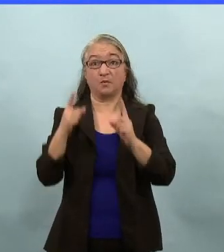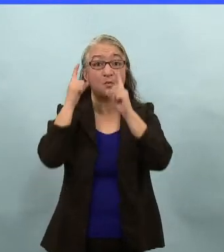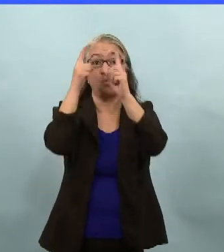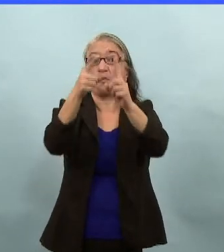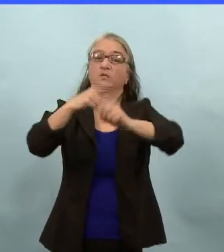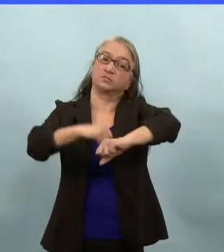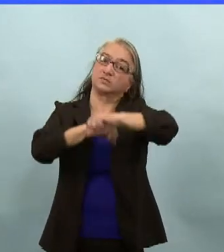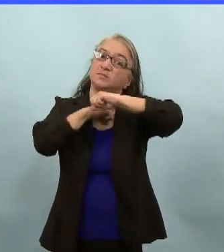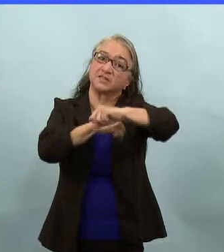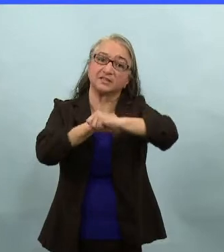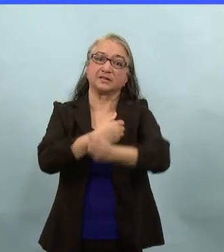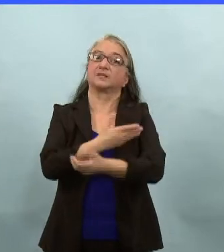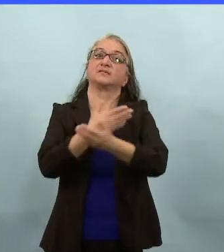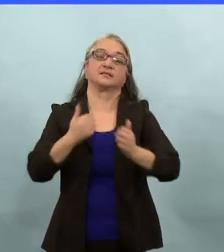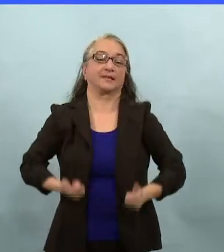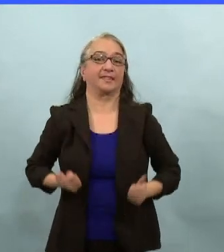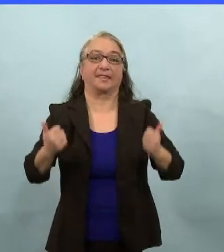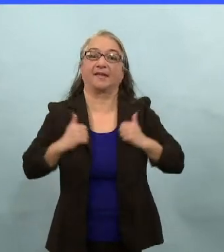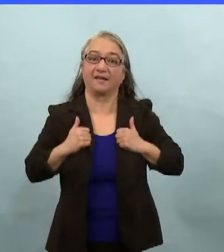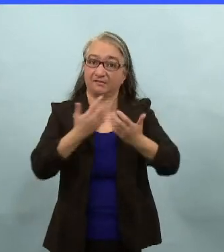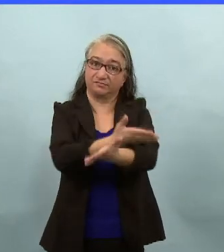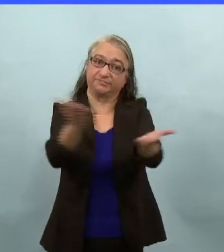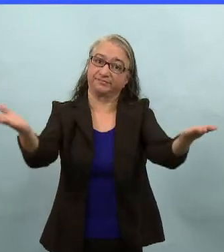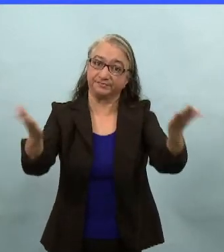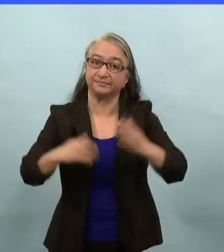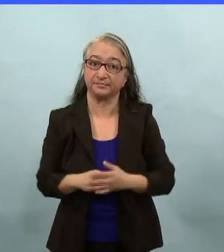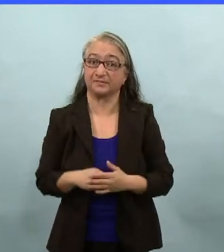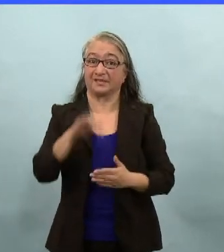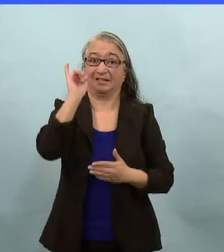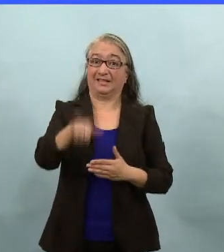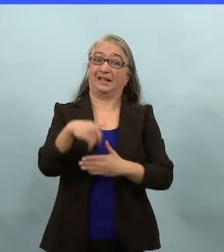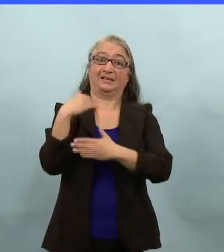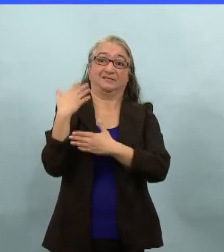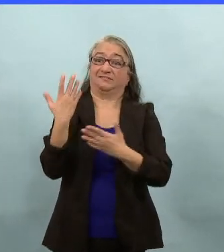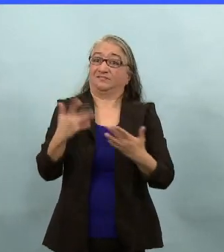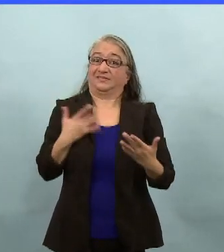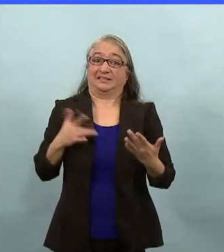and that's why i consider myself to be a vaccine ambassador because everywhere i go i continue